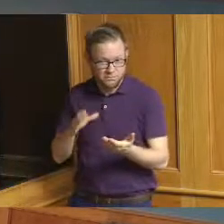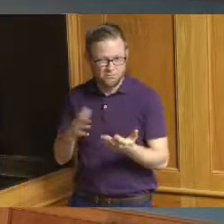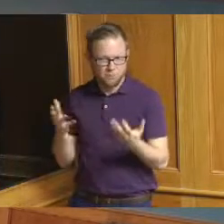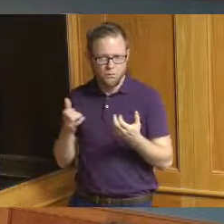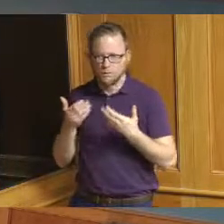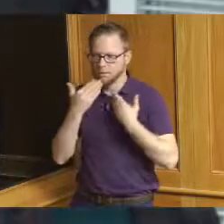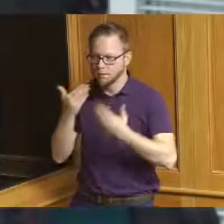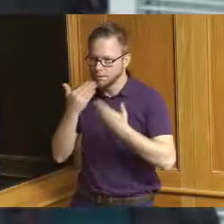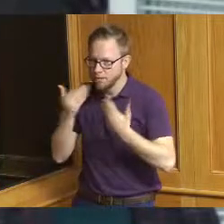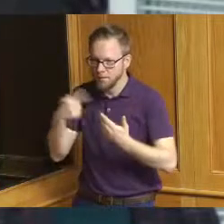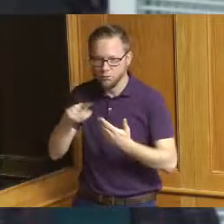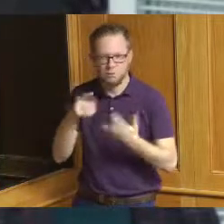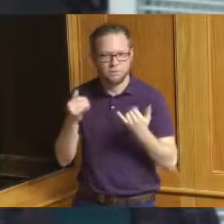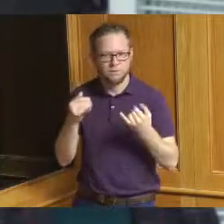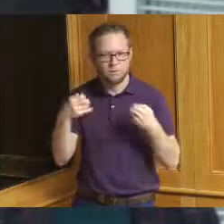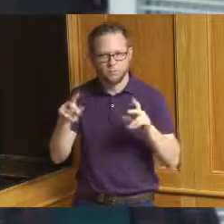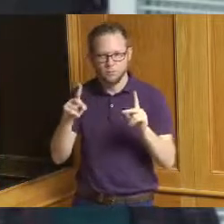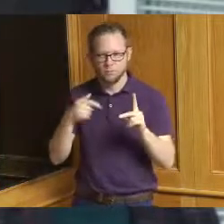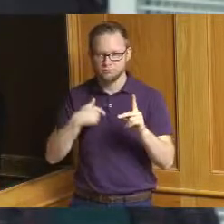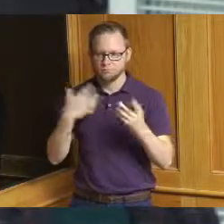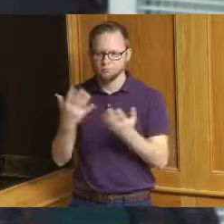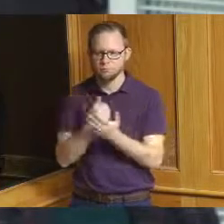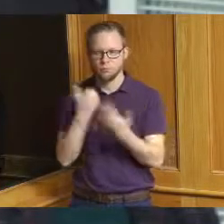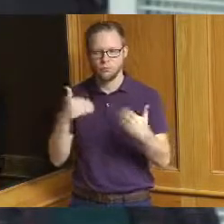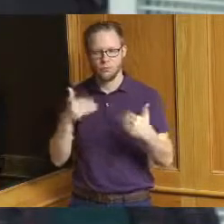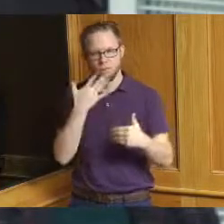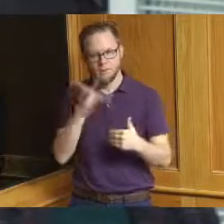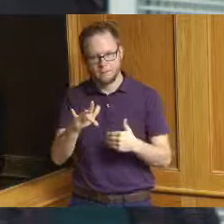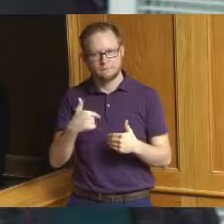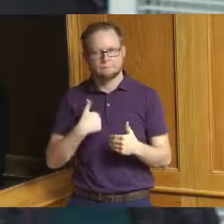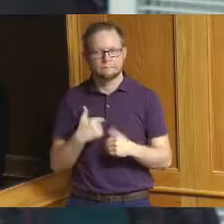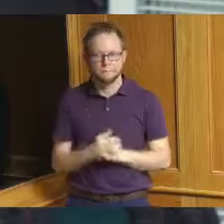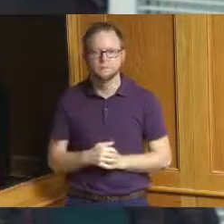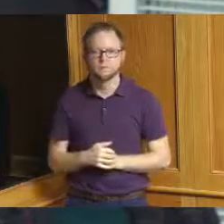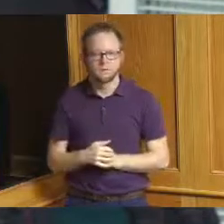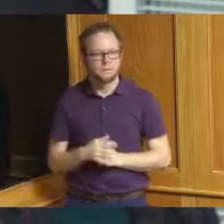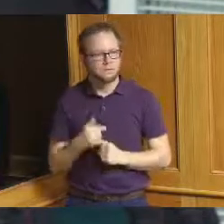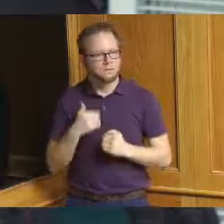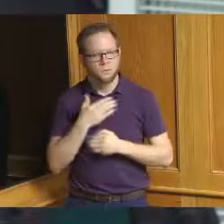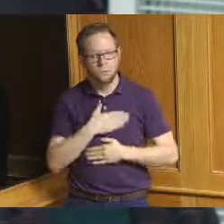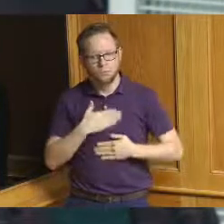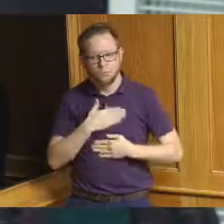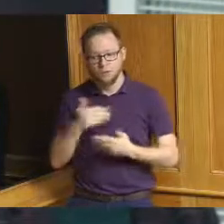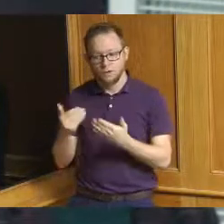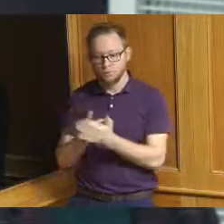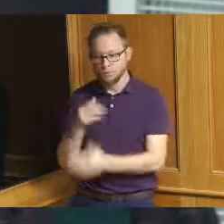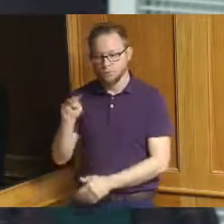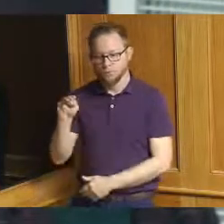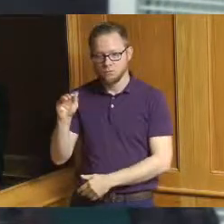for this opportunity i certainly appreciate our new Mayor for supporting me